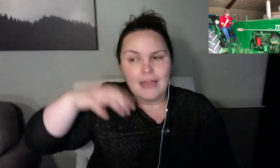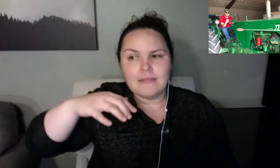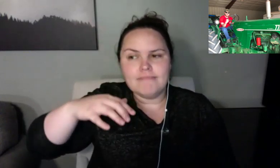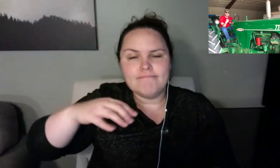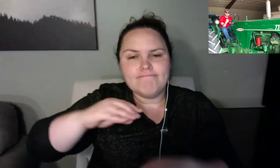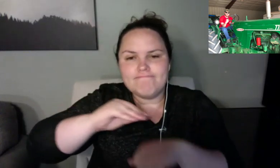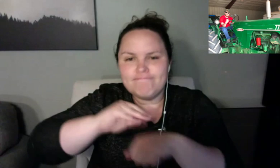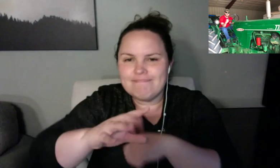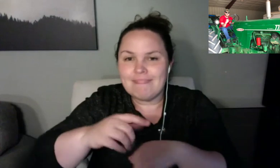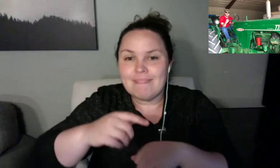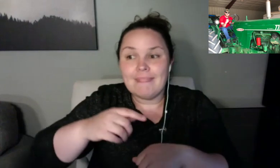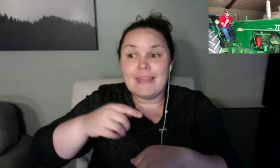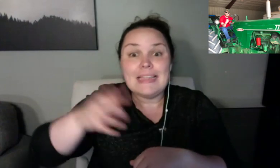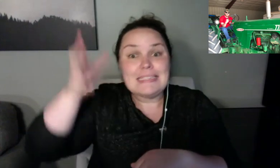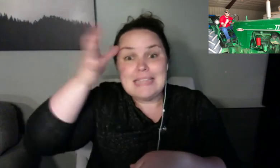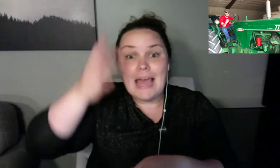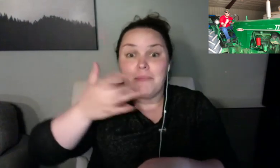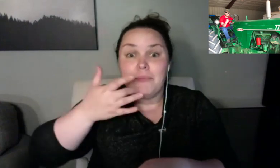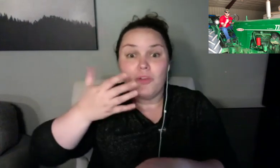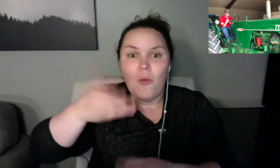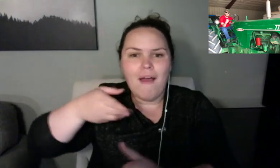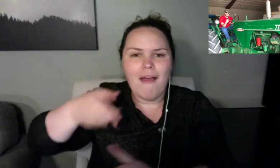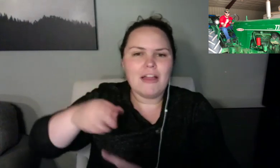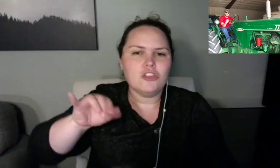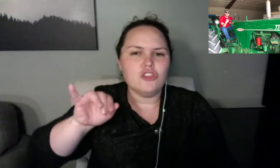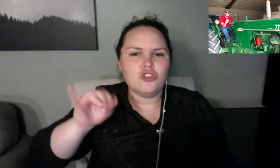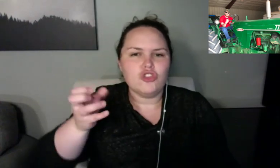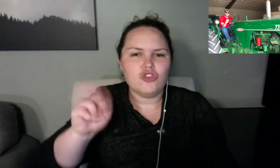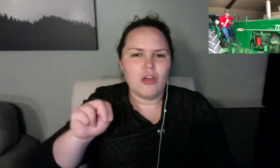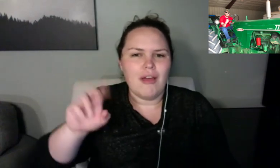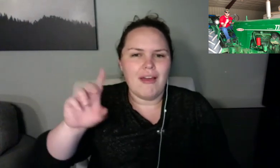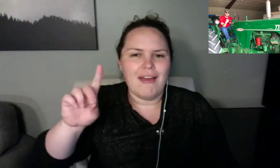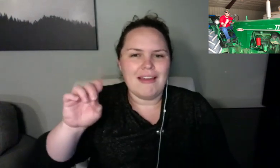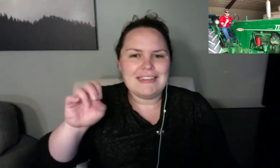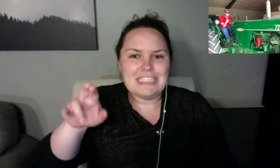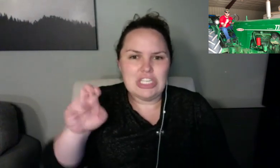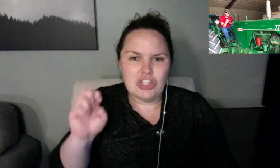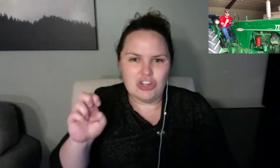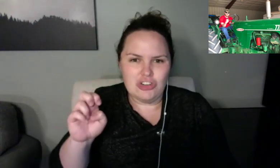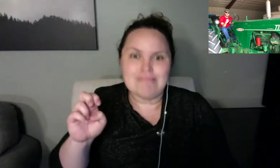line and whatever. And those were okay, but their their road